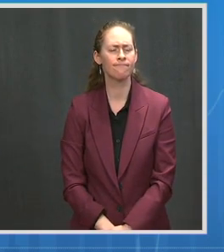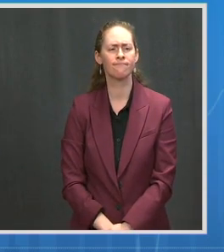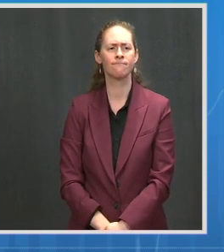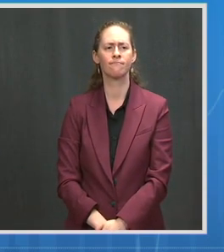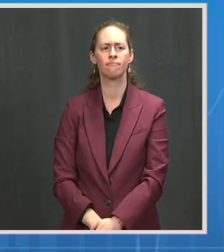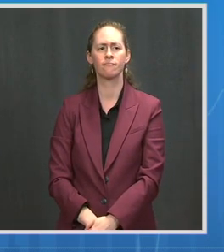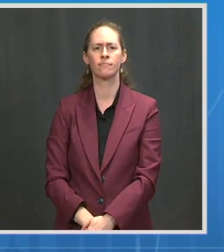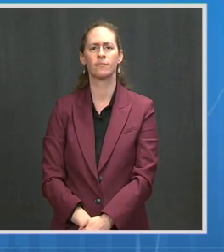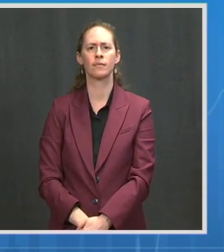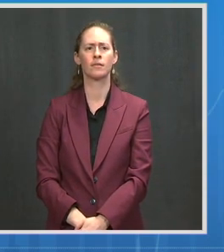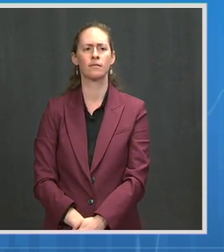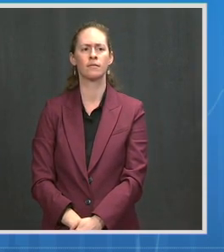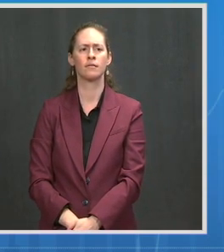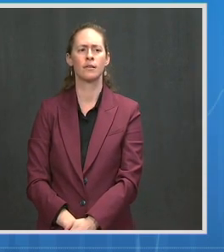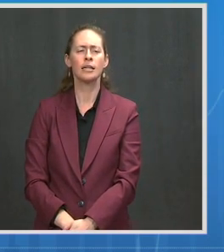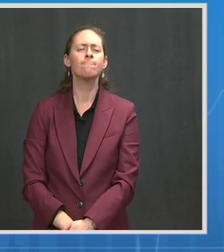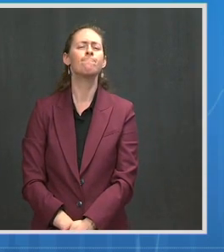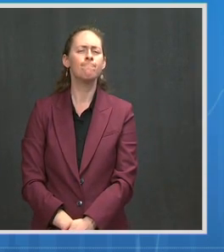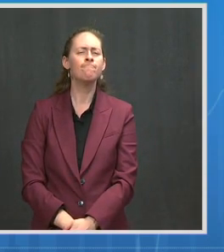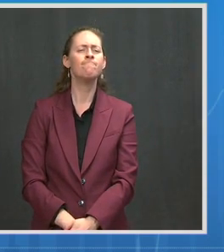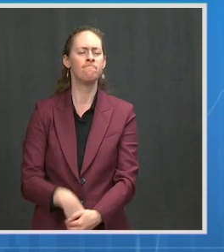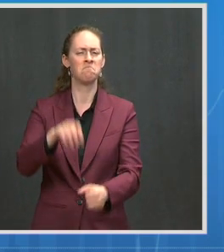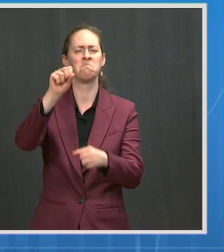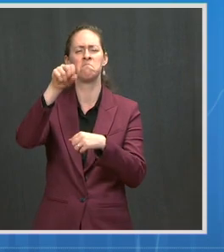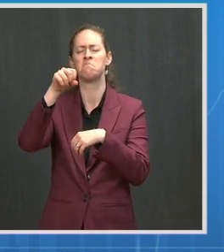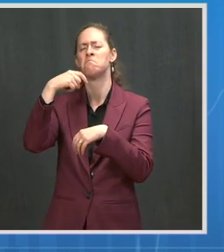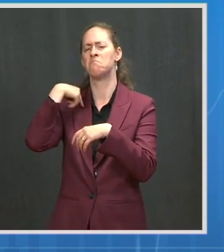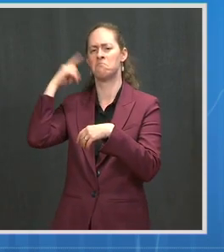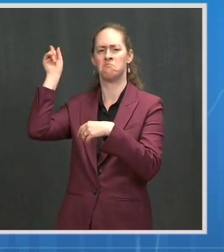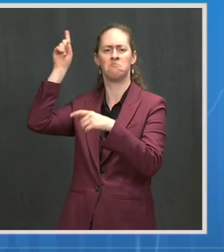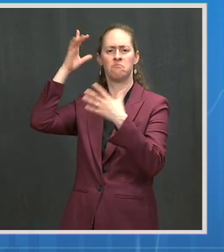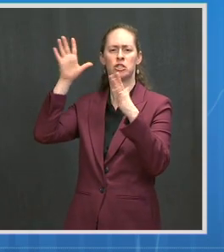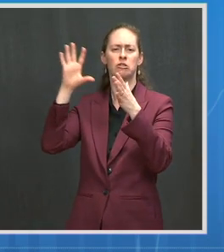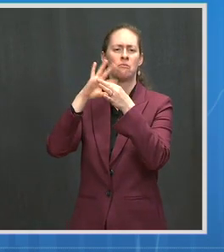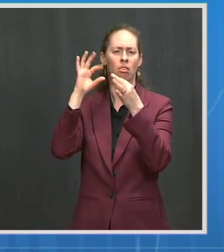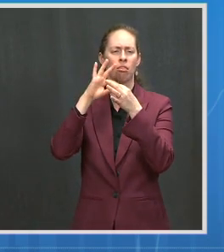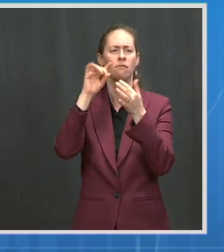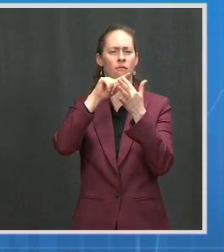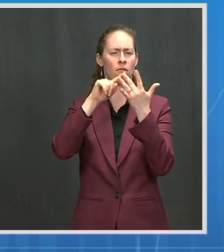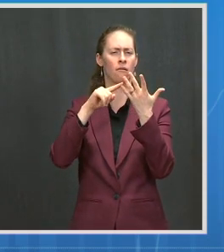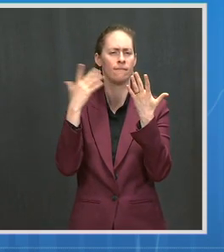One is that the U.S. must lead and will lead and is beginning to lead in the effort.